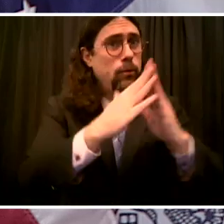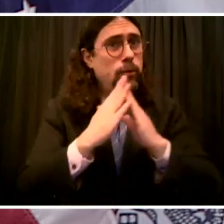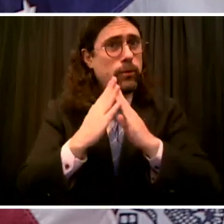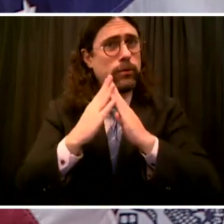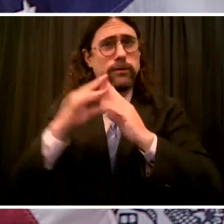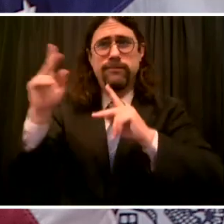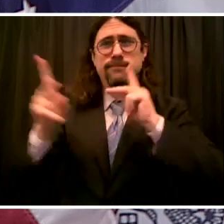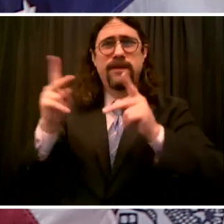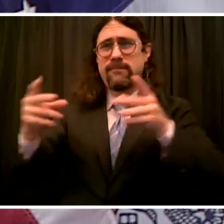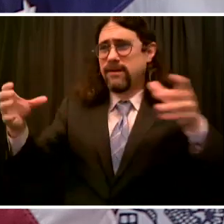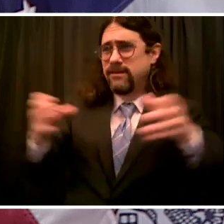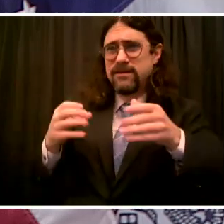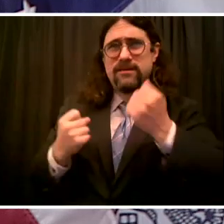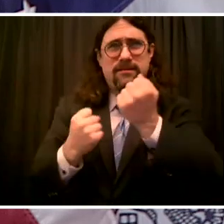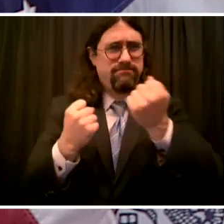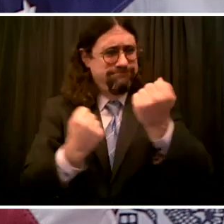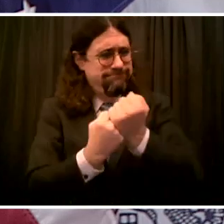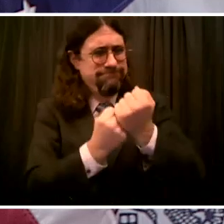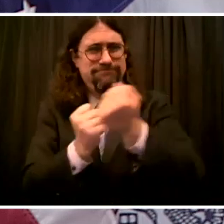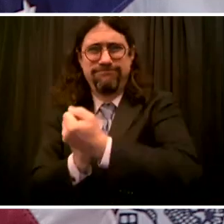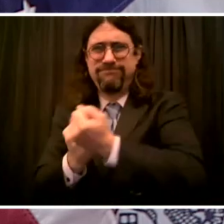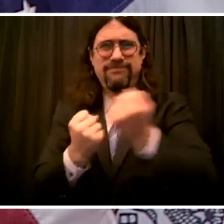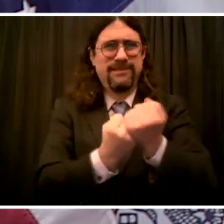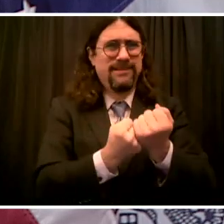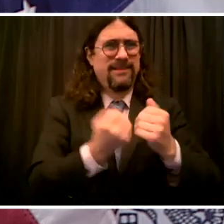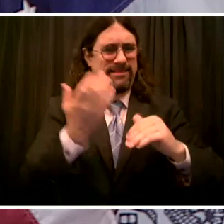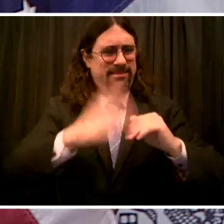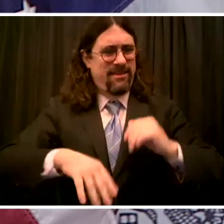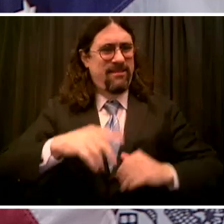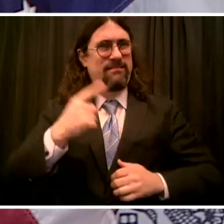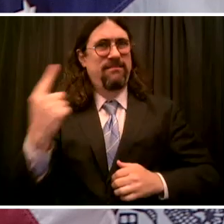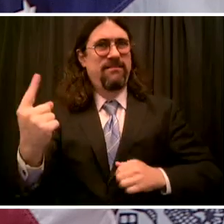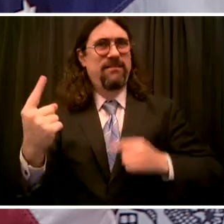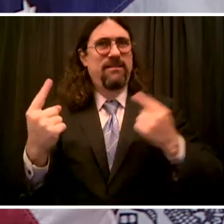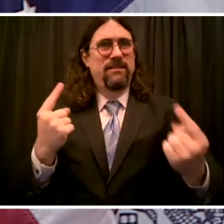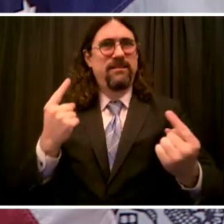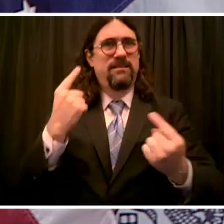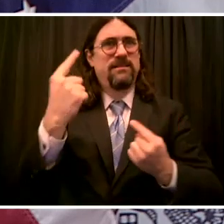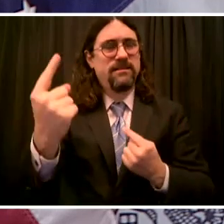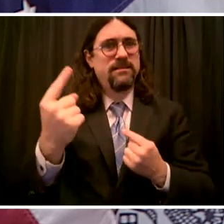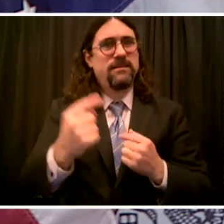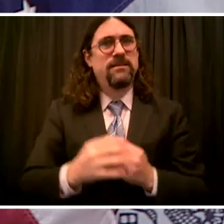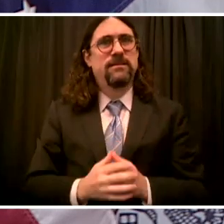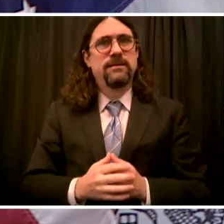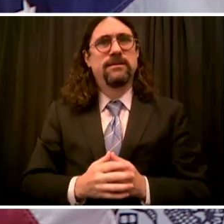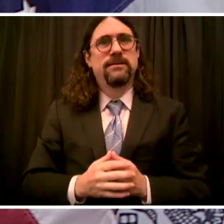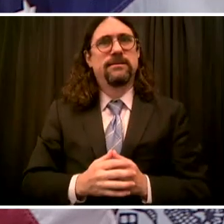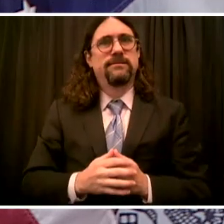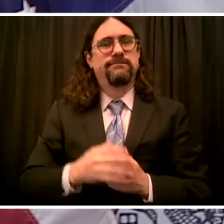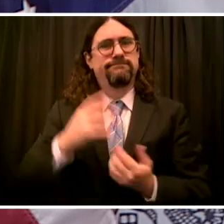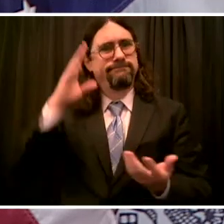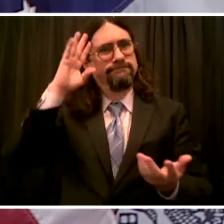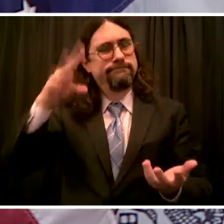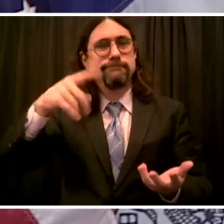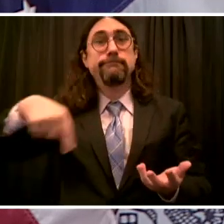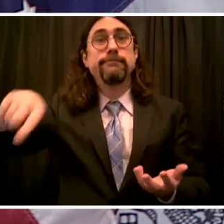VIRUS THAT CAME TO US FROM ORVESEAS. UNFORTUNATELY, MADE US THE EPICENTER OF THIS